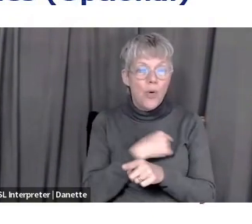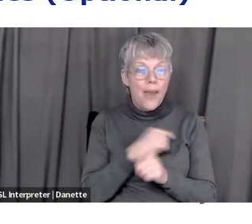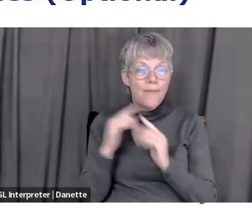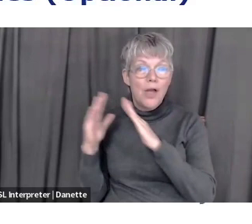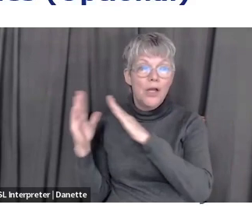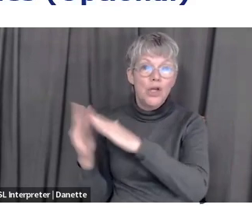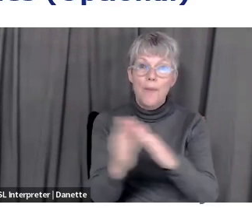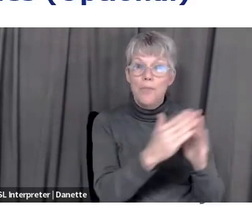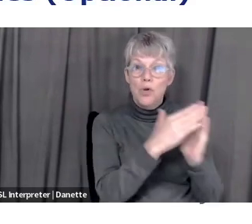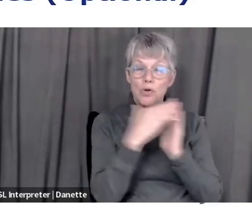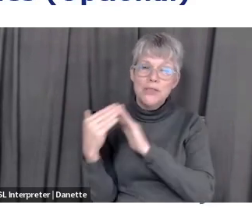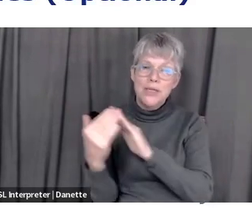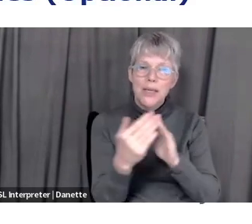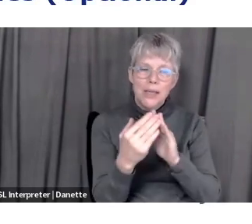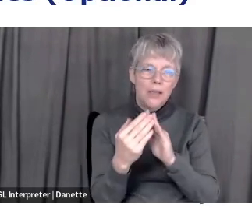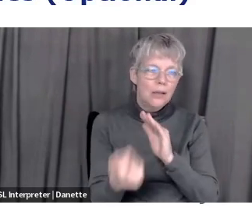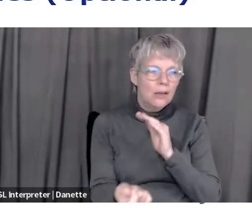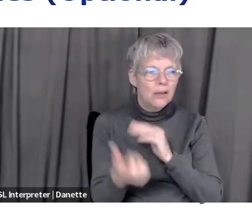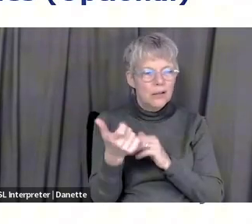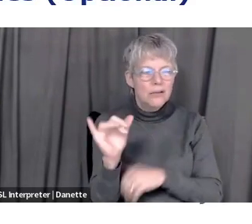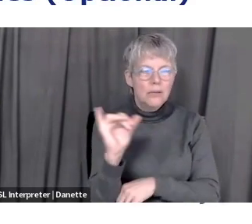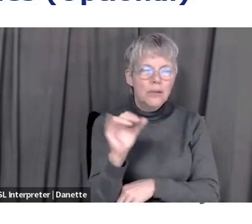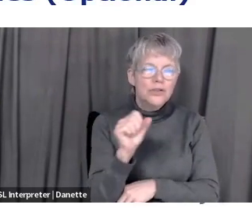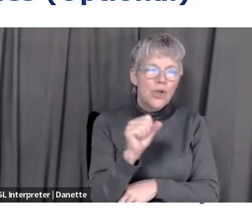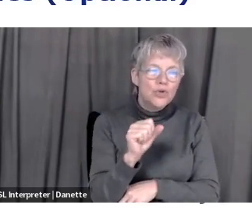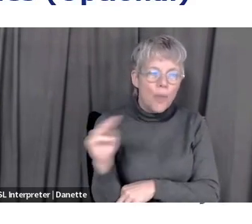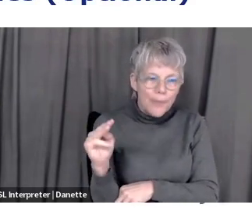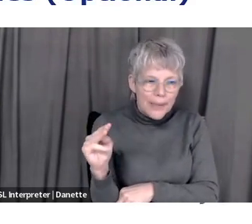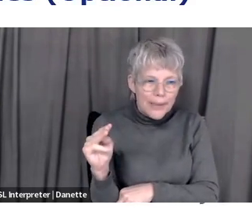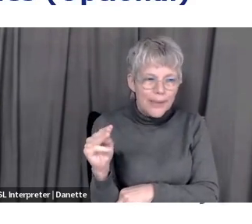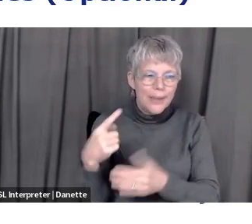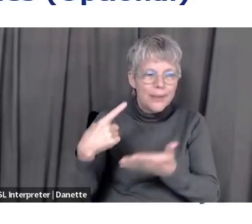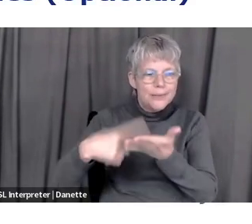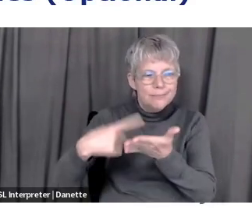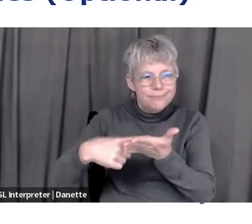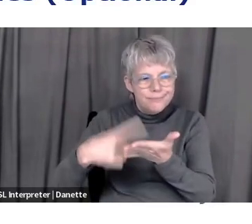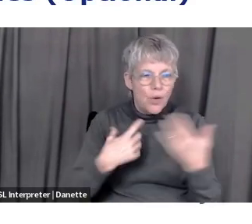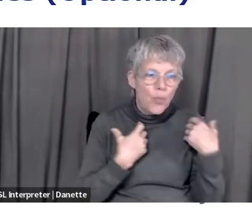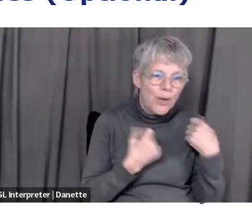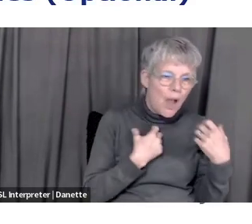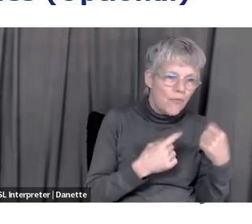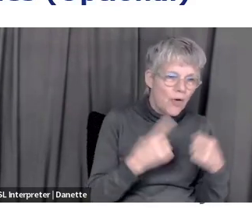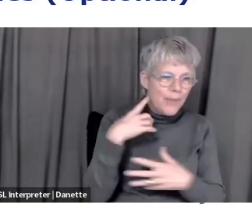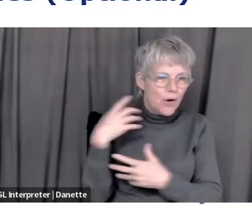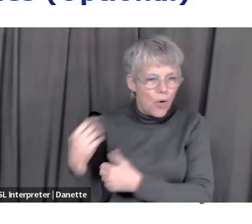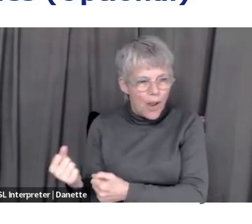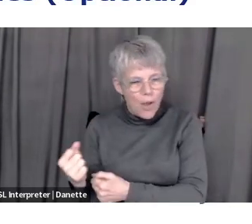We also have communities. So communities are a social media like discussion forums about recovery, mental health.